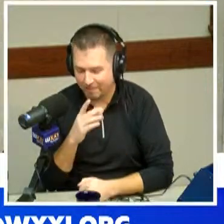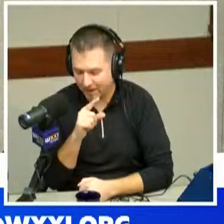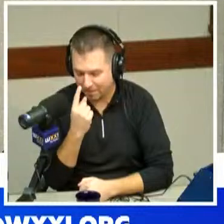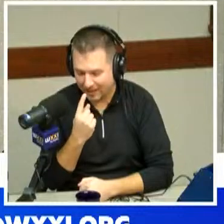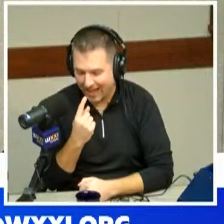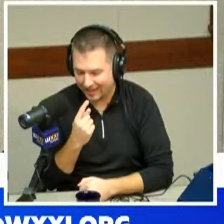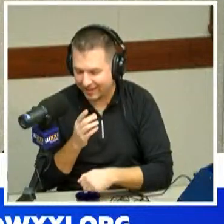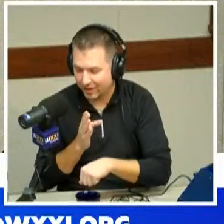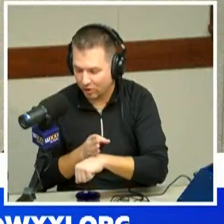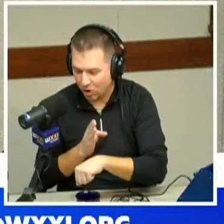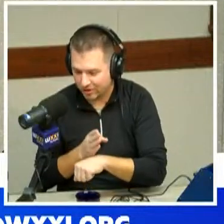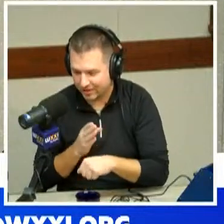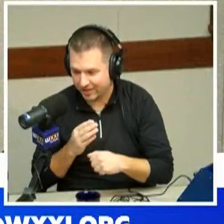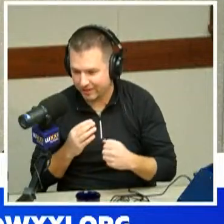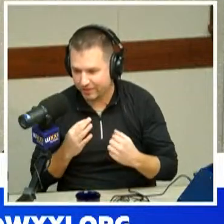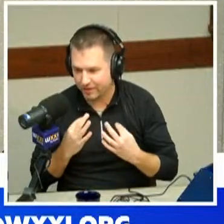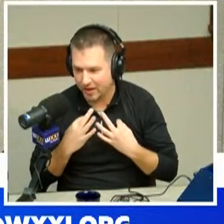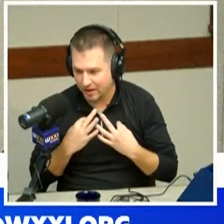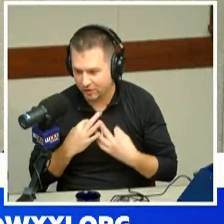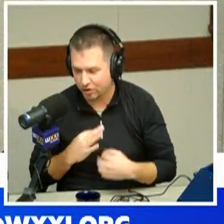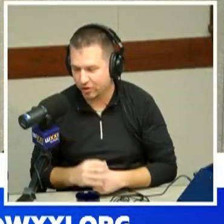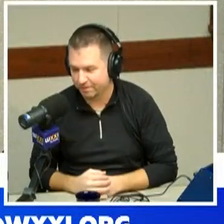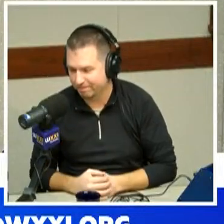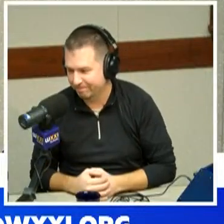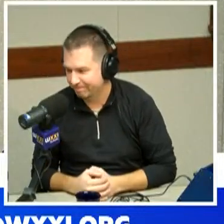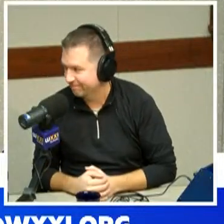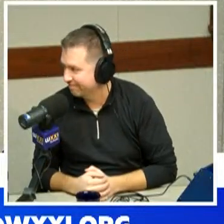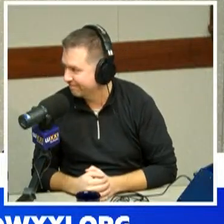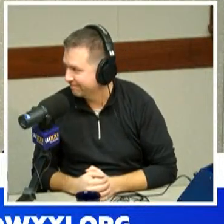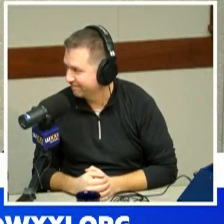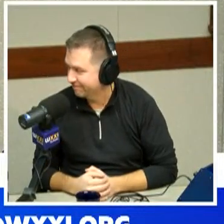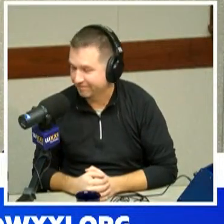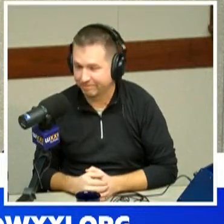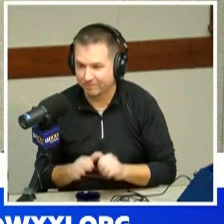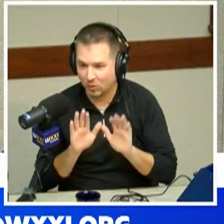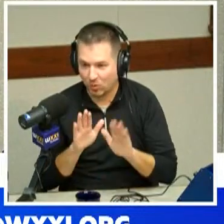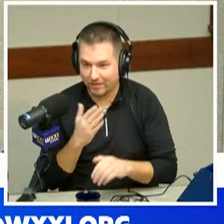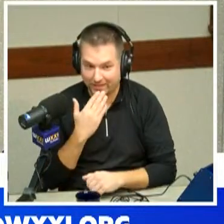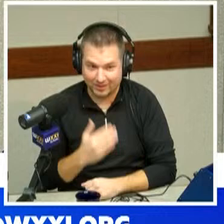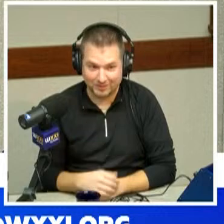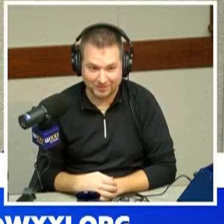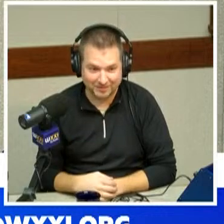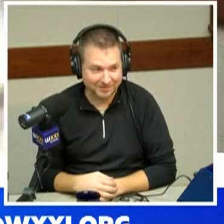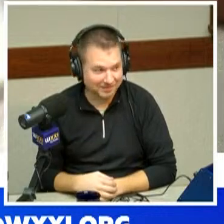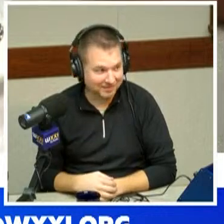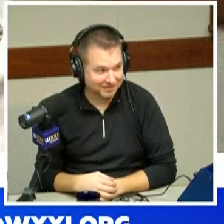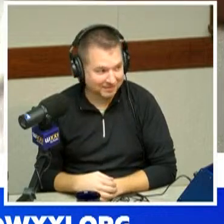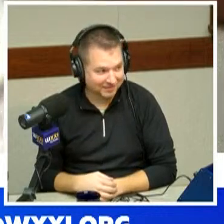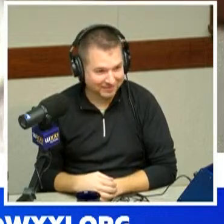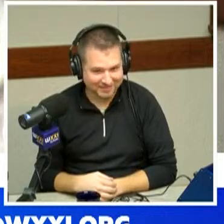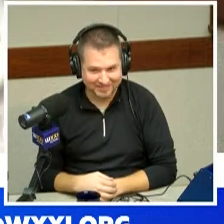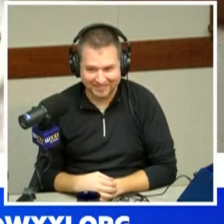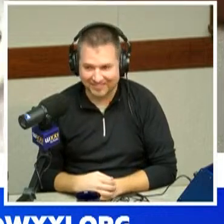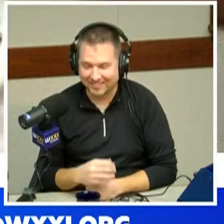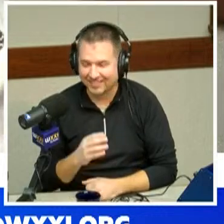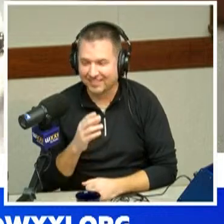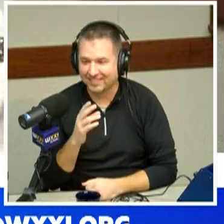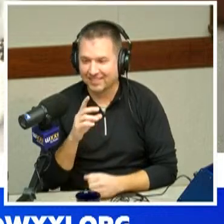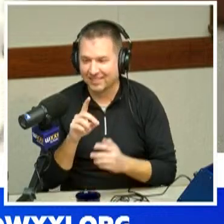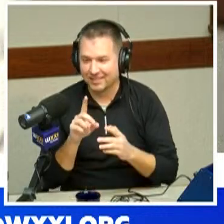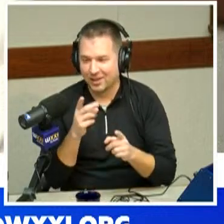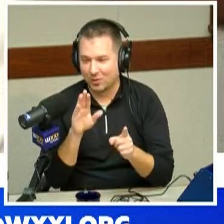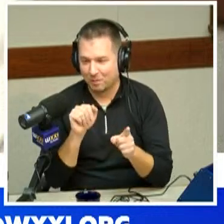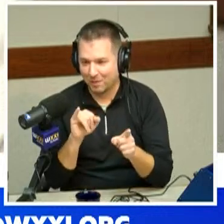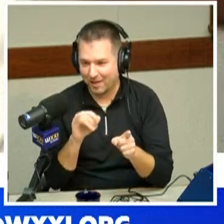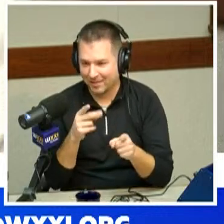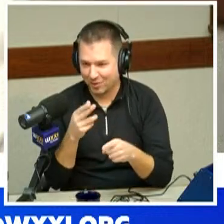um a black long sleeve uh shirt wonderful thank you um I'll start with either Dr by or Dr Hall